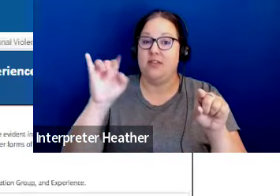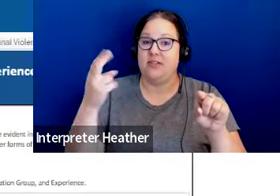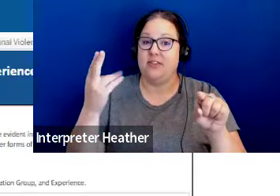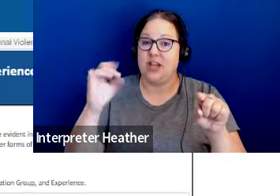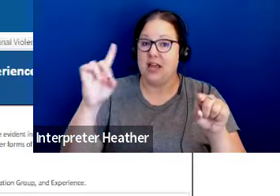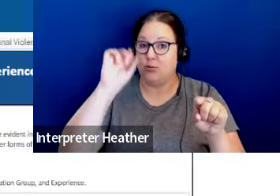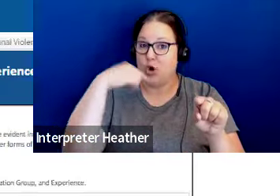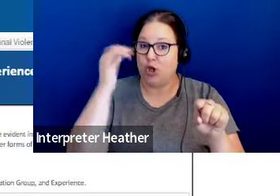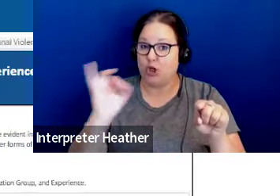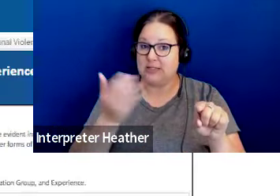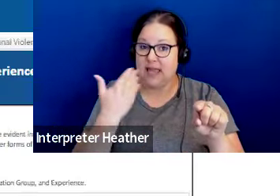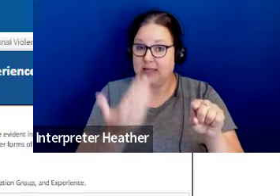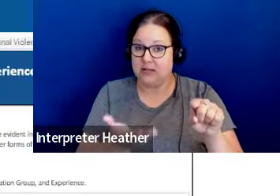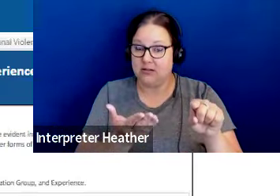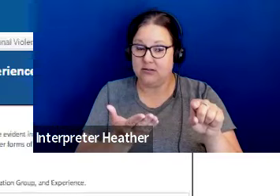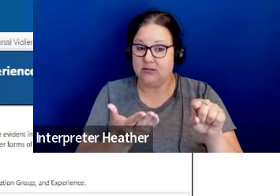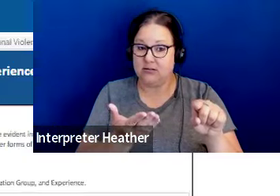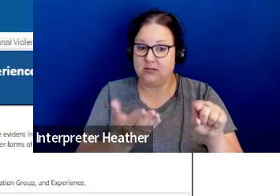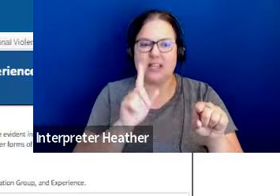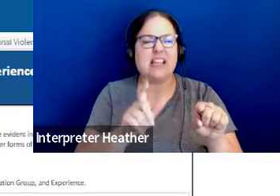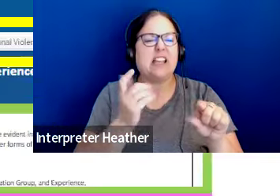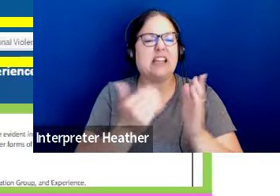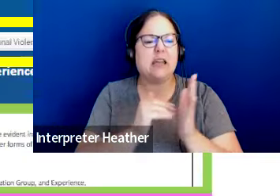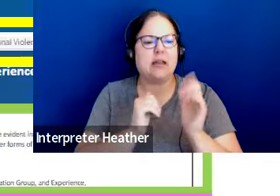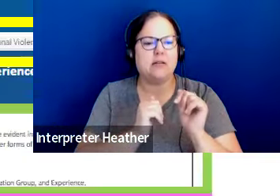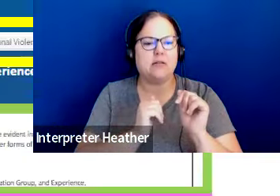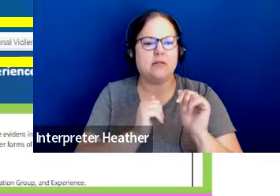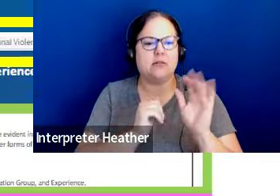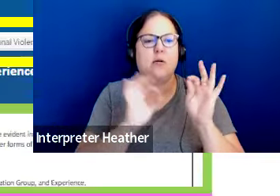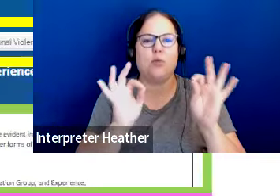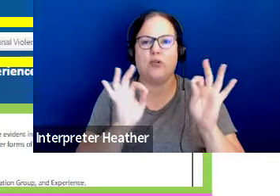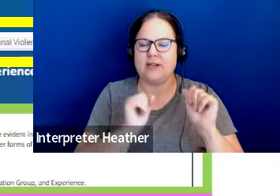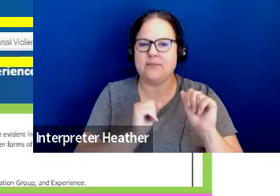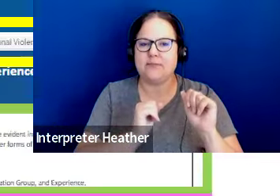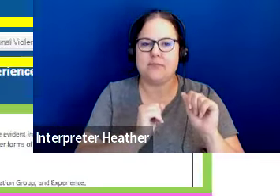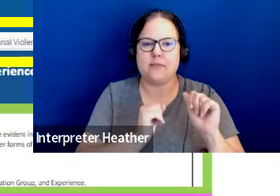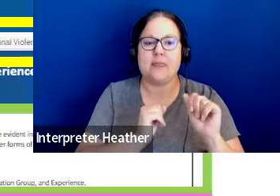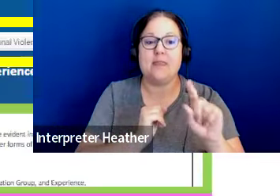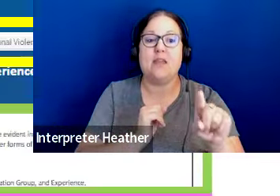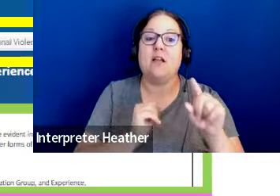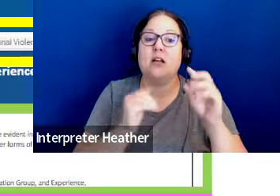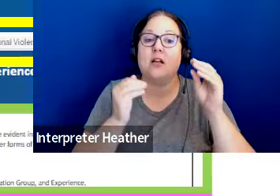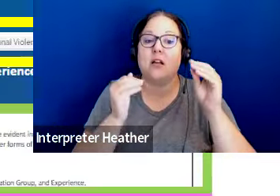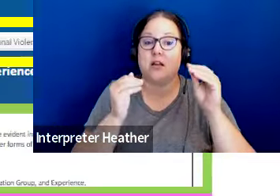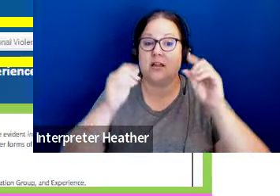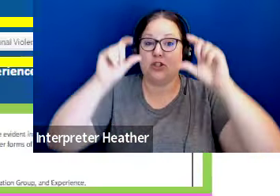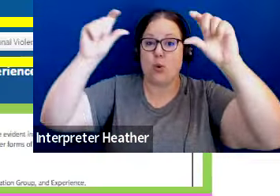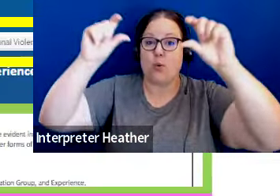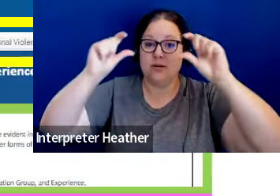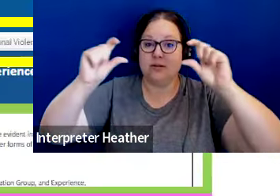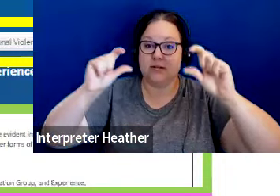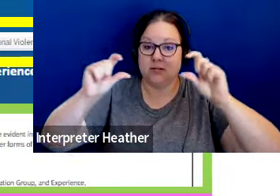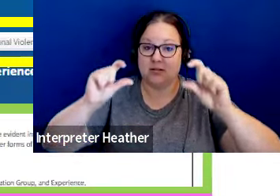like. If you could give us another click, please. Data is grouped into topics which the user can